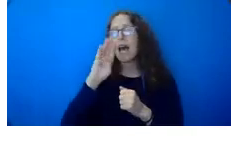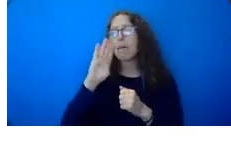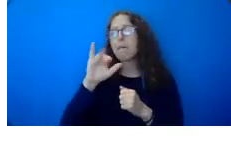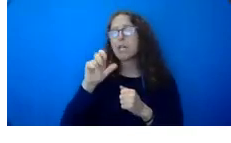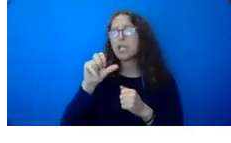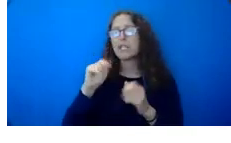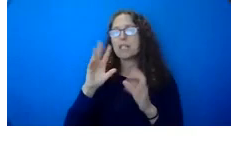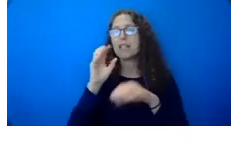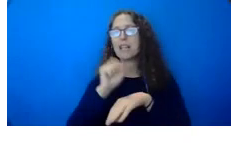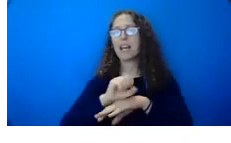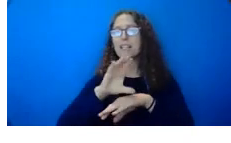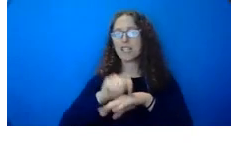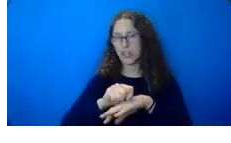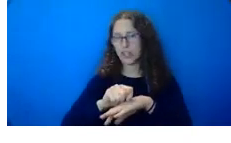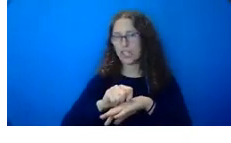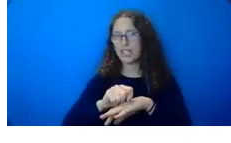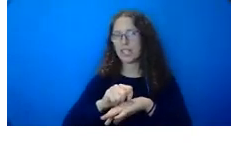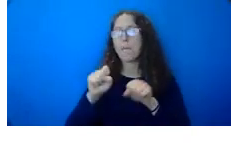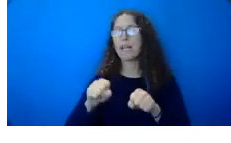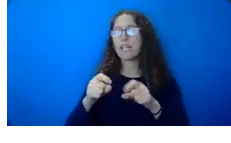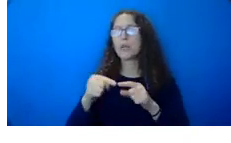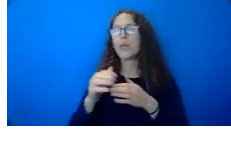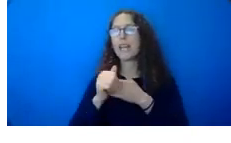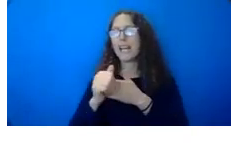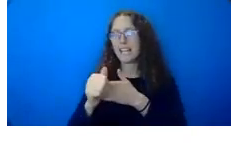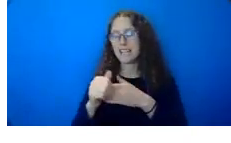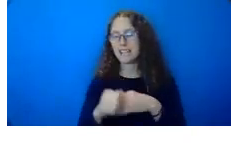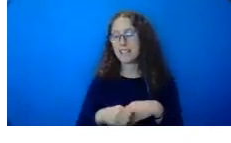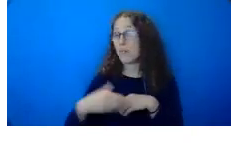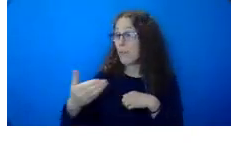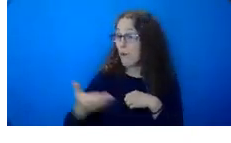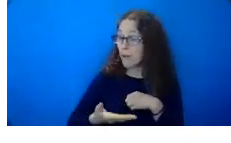JIMMY BROWN, YOU SHOULD BE ABLE TO UNMUTE YOURSELF.